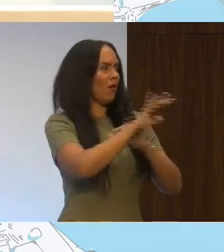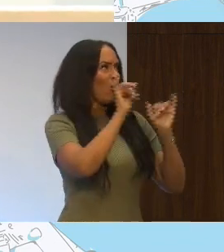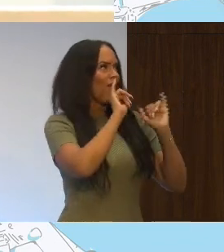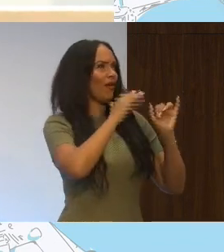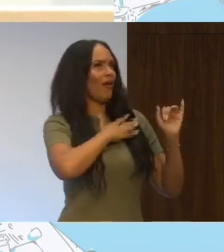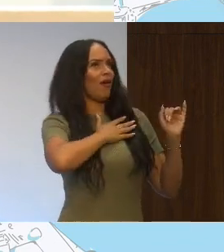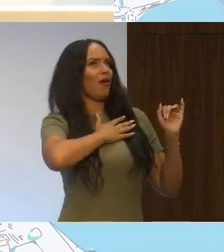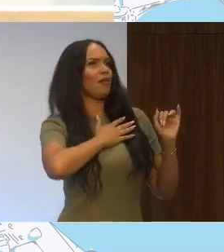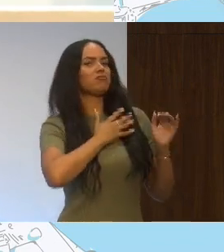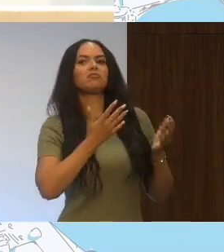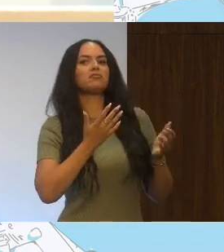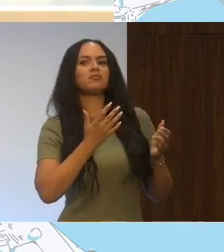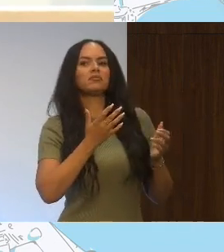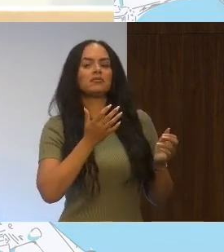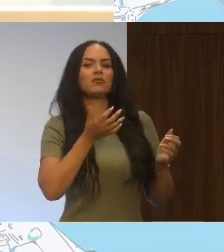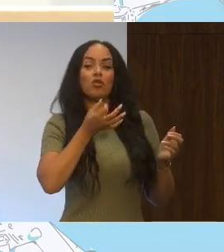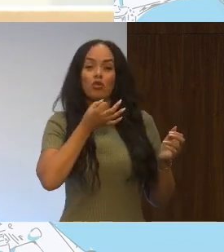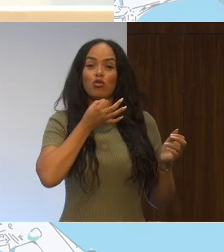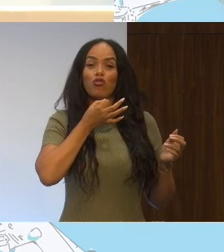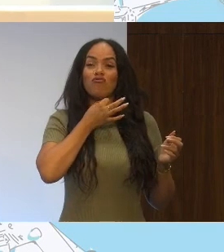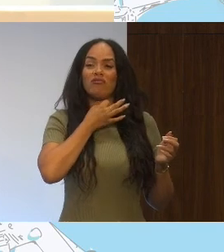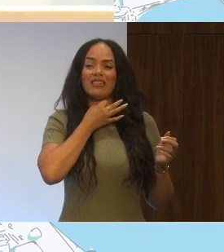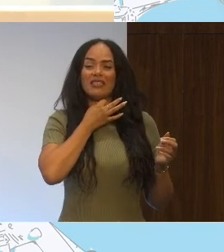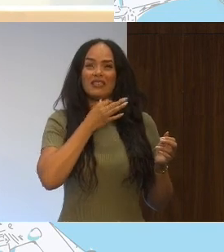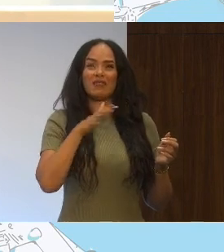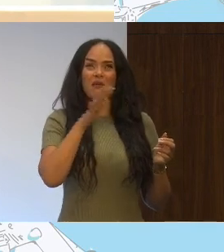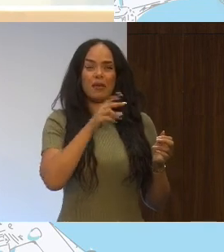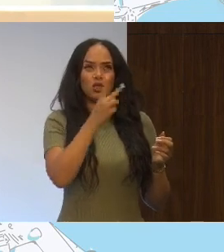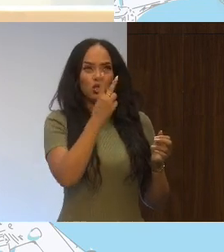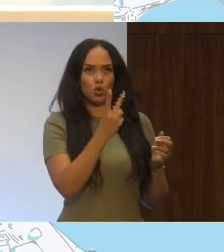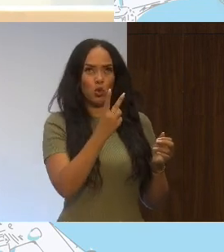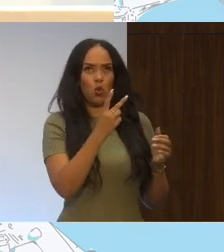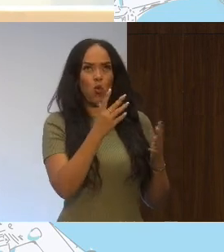The risk is the relative risk is maybe two or three times an age or sex